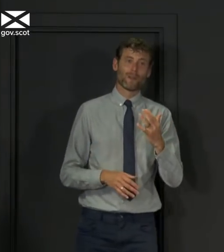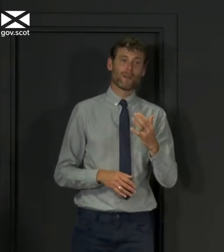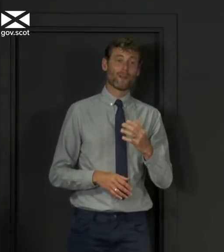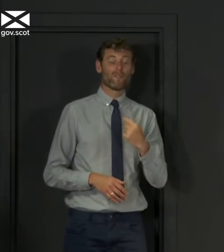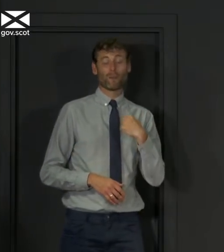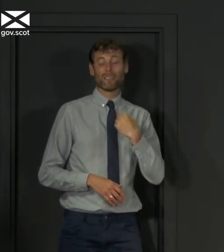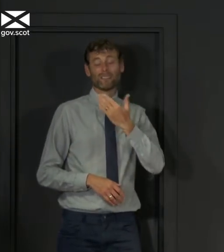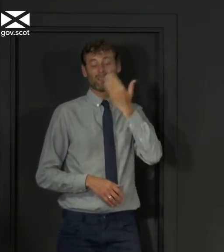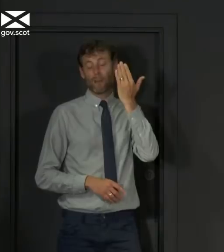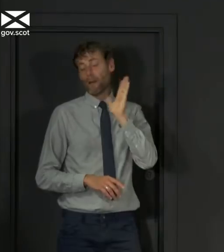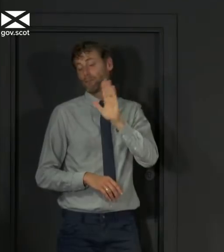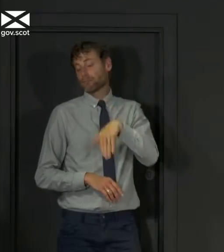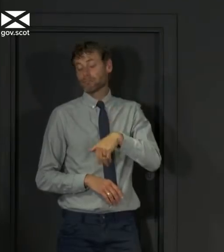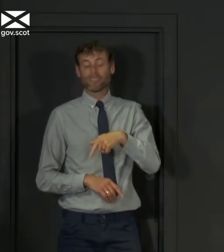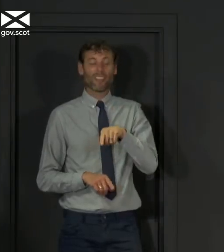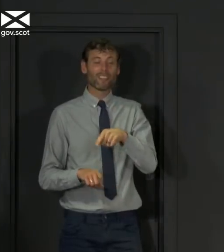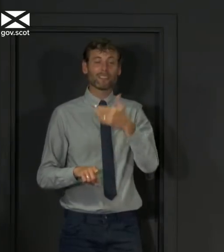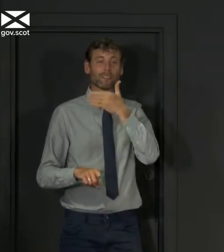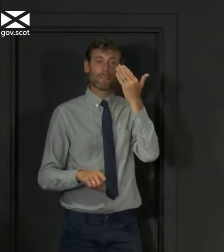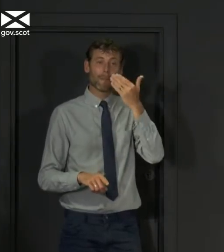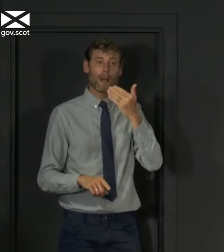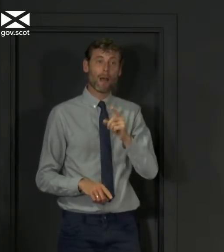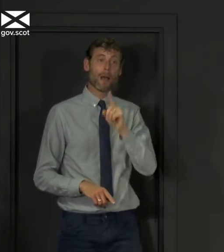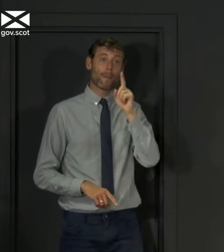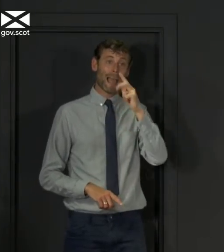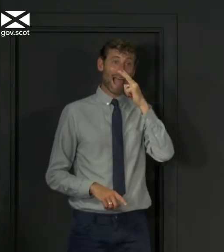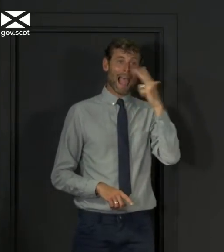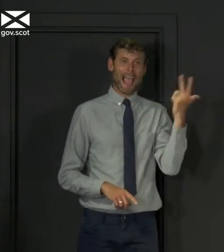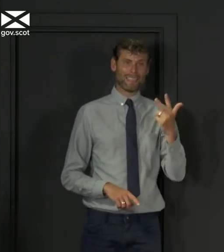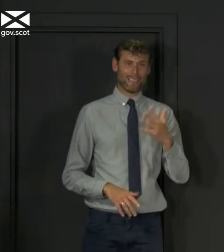when you are 18, you don't get your summer as an 18-year-old back again. So I feel to